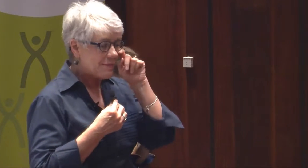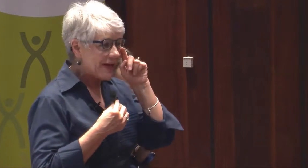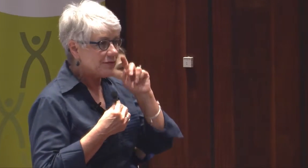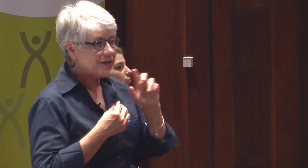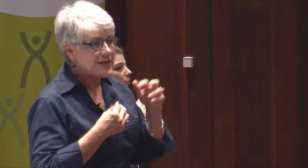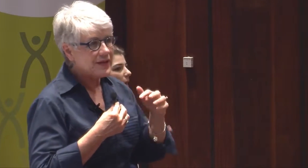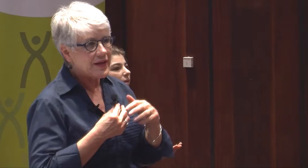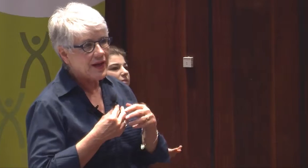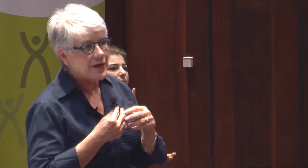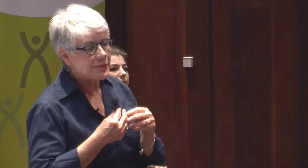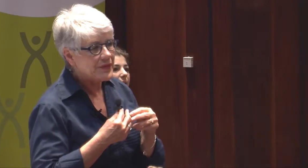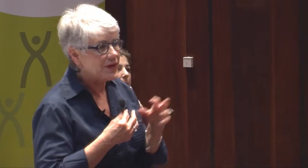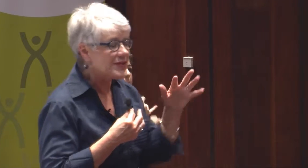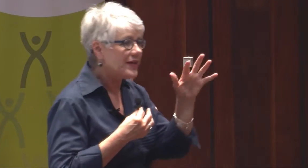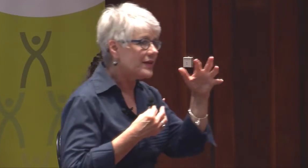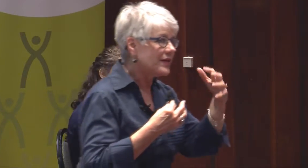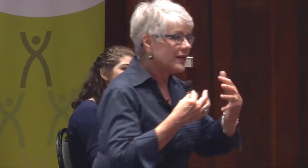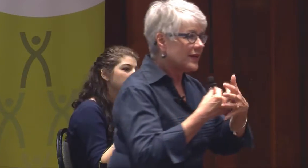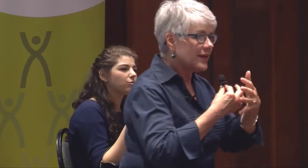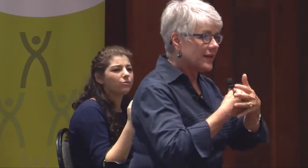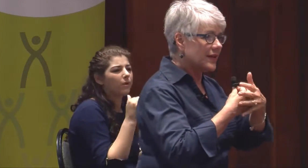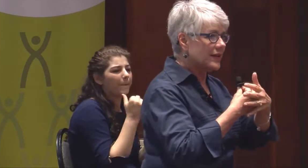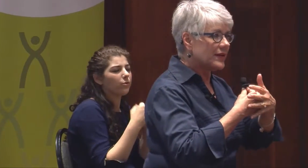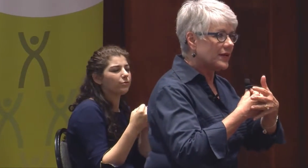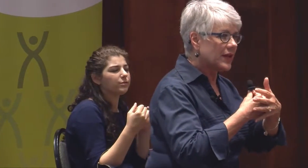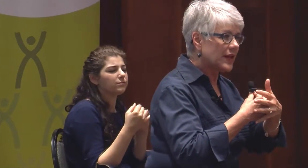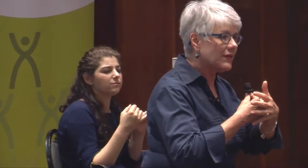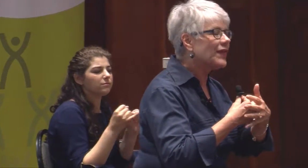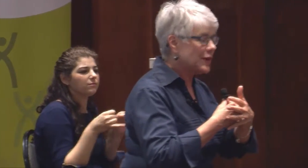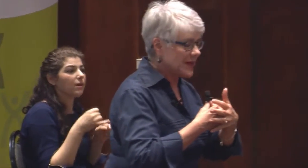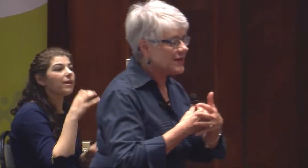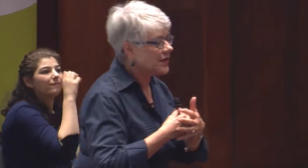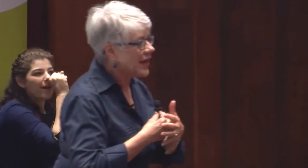boundaries and/or said confinement, okay.